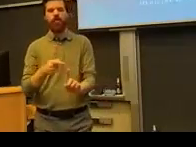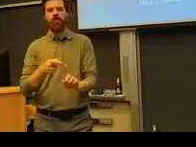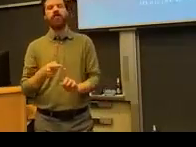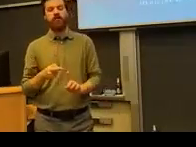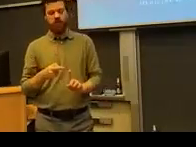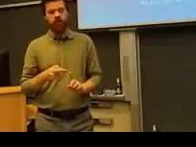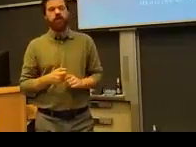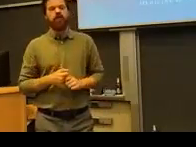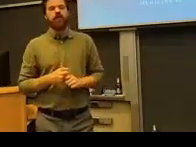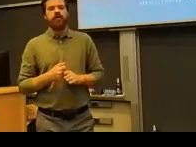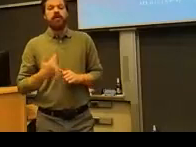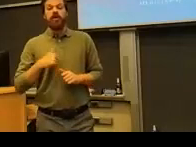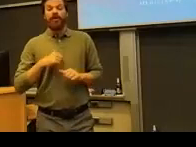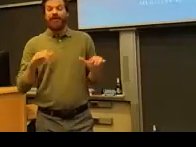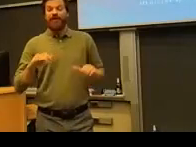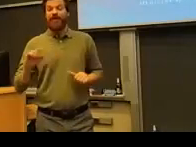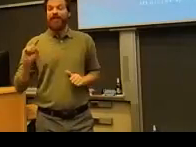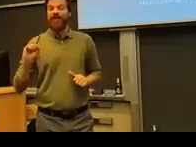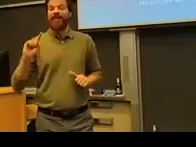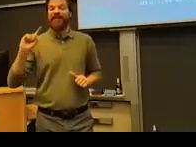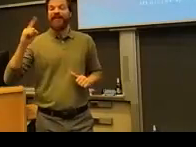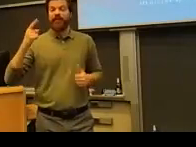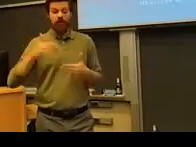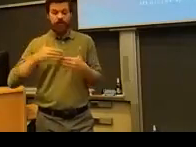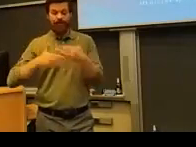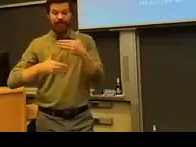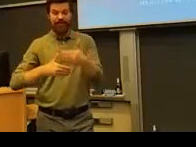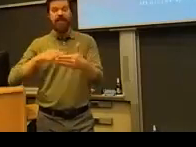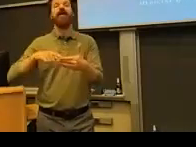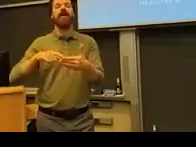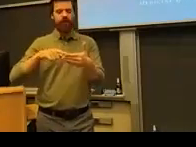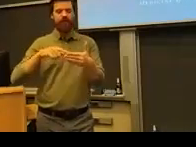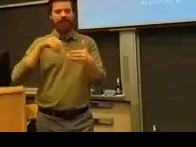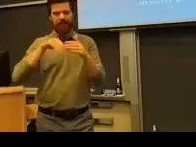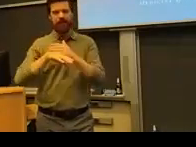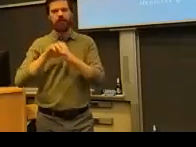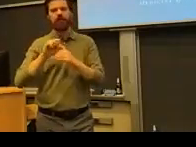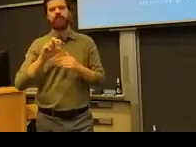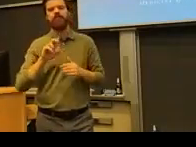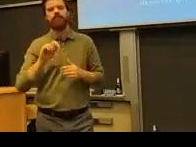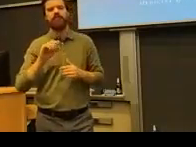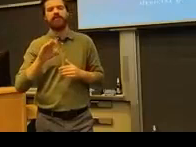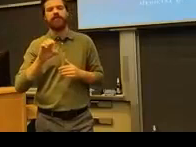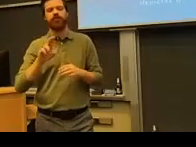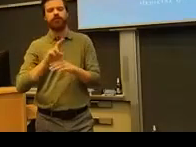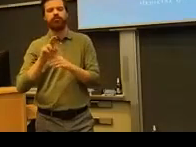we do the first steps for patients to get into substance treatment um so that are we have one